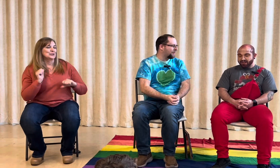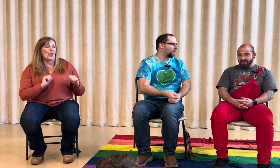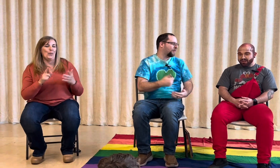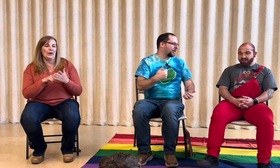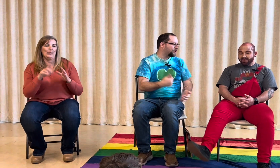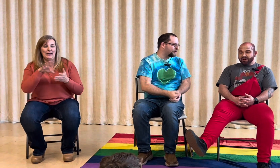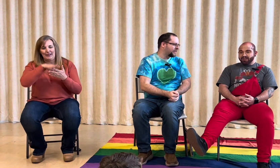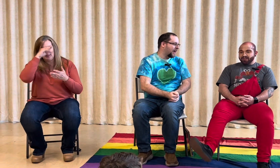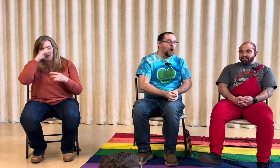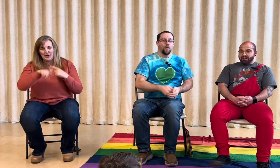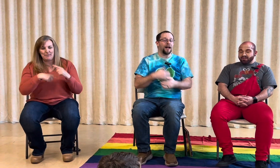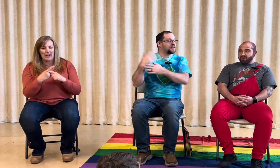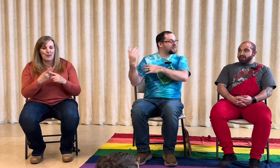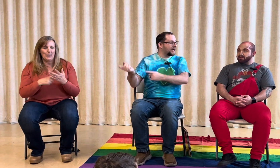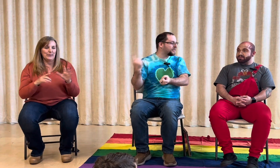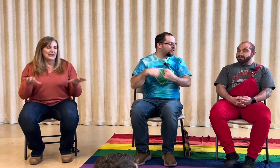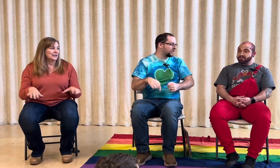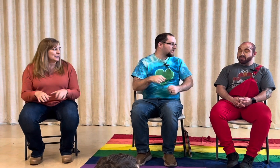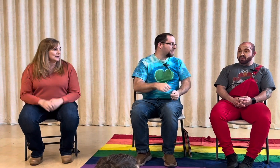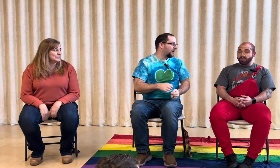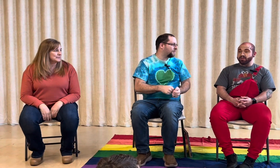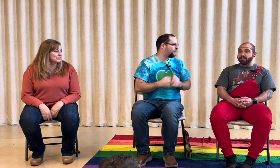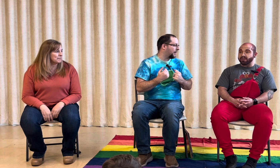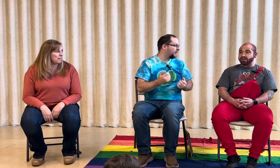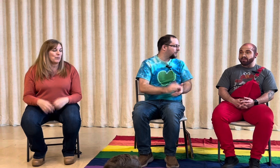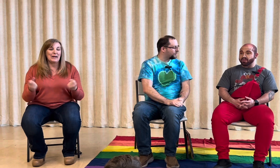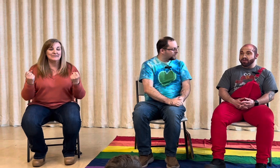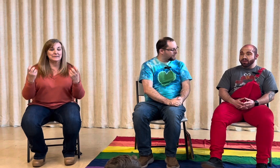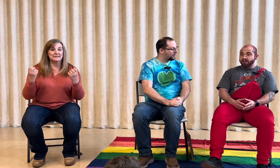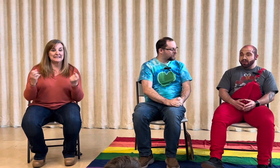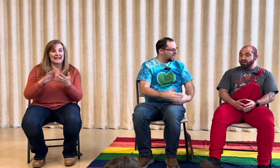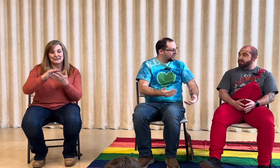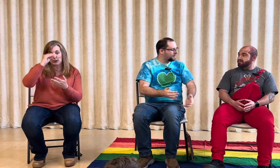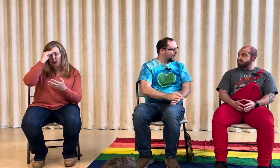about? What are we going to do today? We got some signs in just a minute, but I mean, tell us about